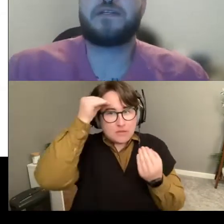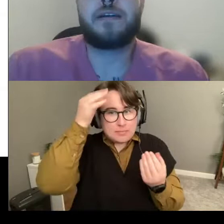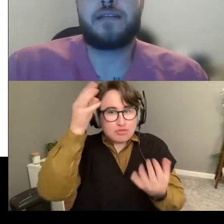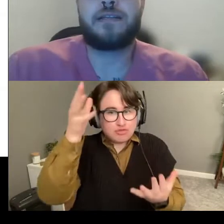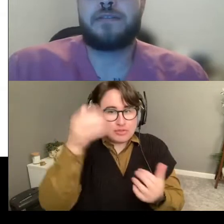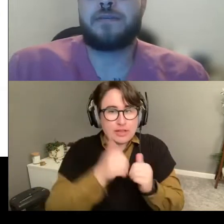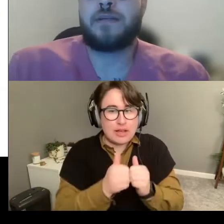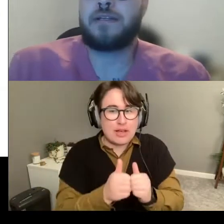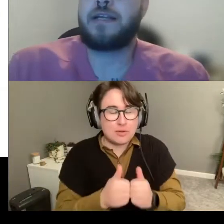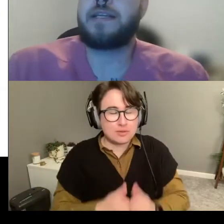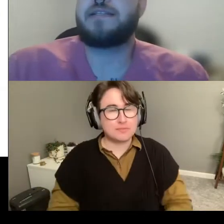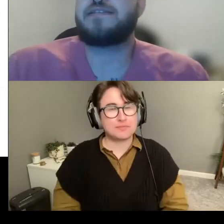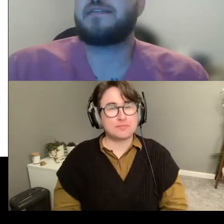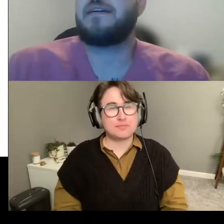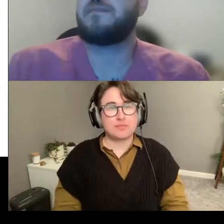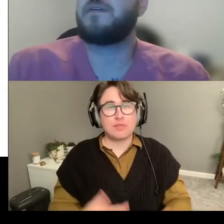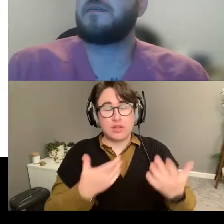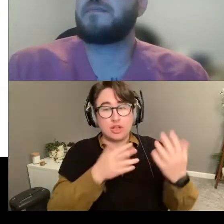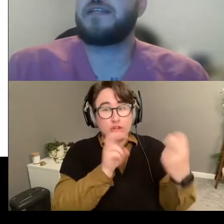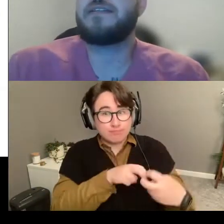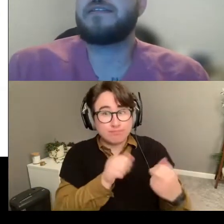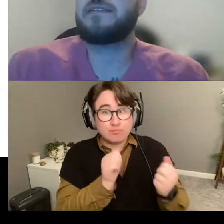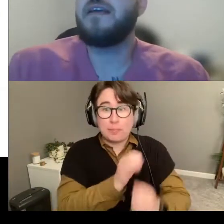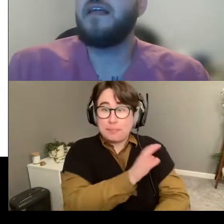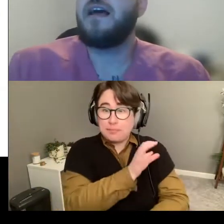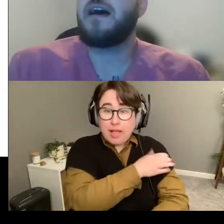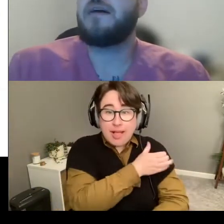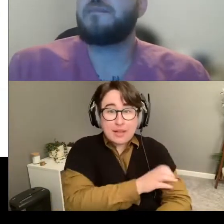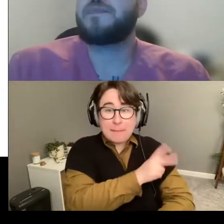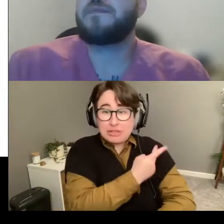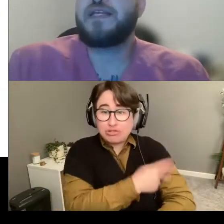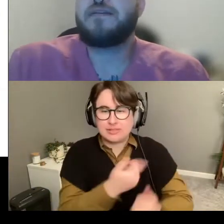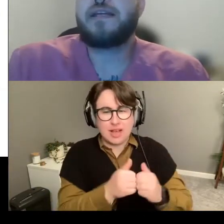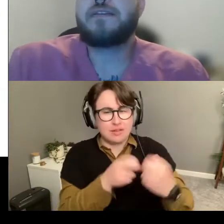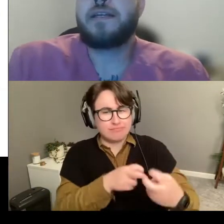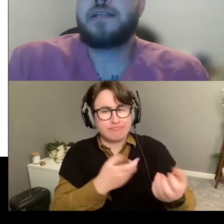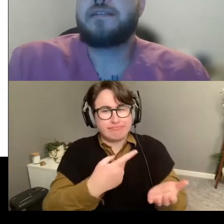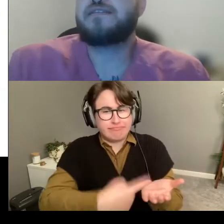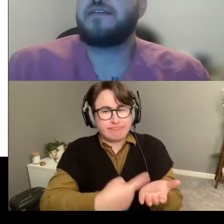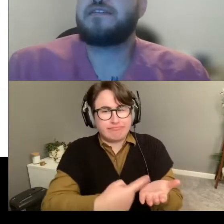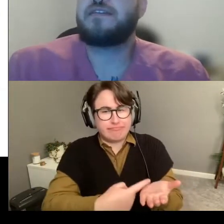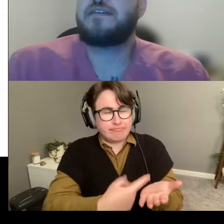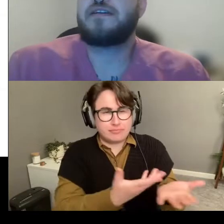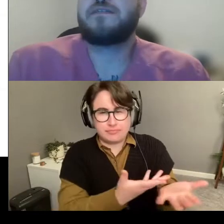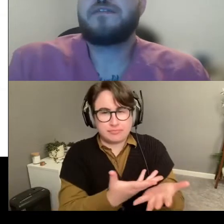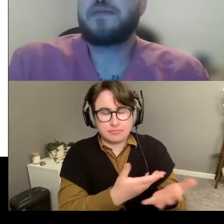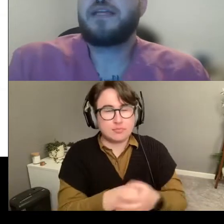when we're talking to our clients or our patients. We know that trans and gender non-conforming